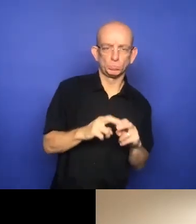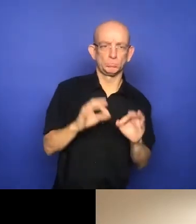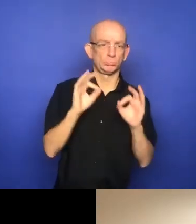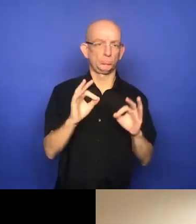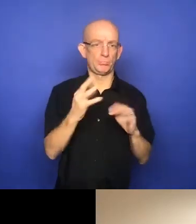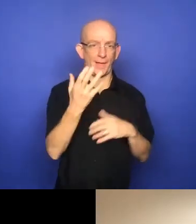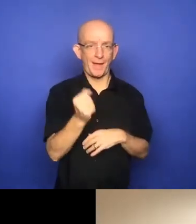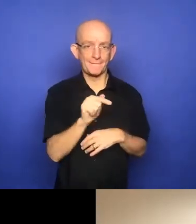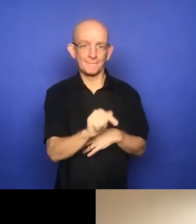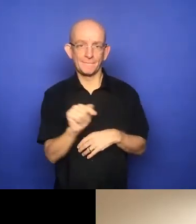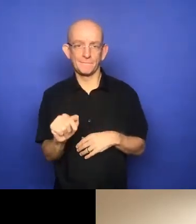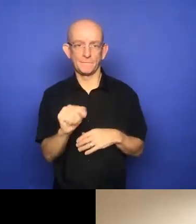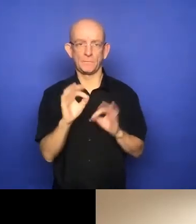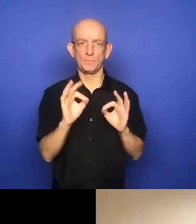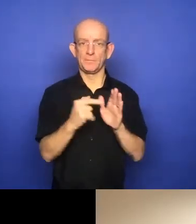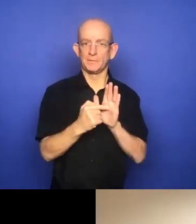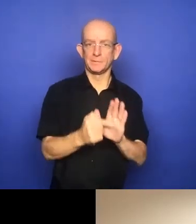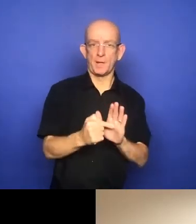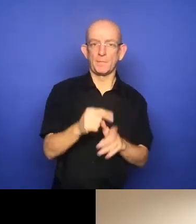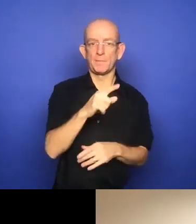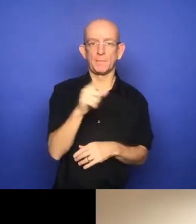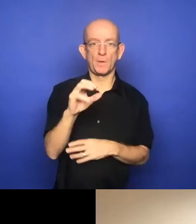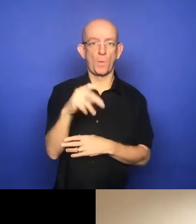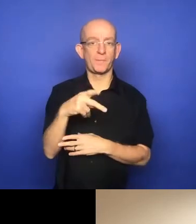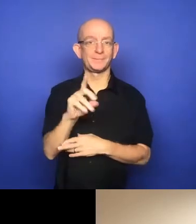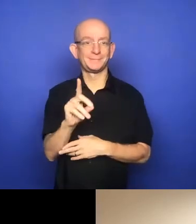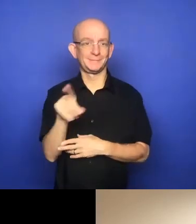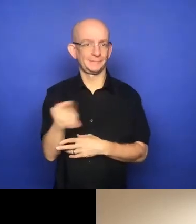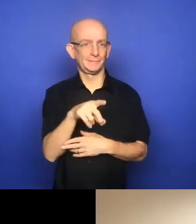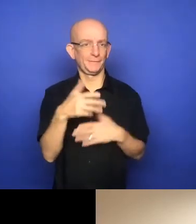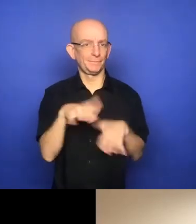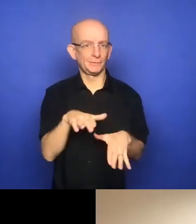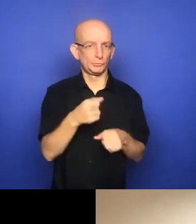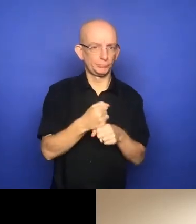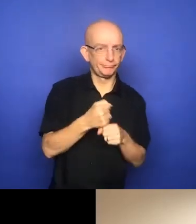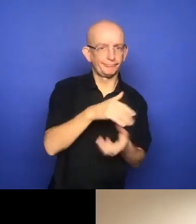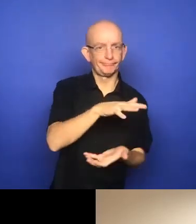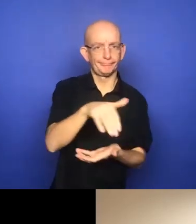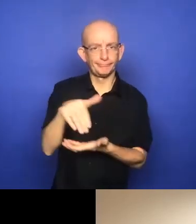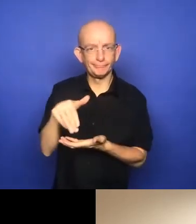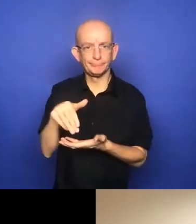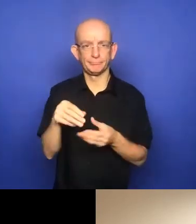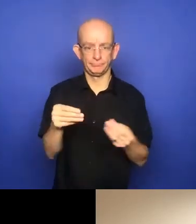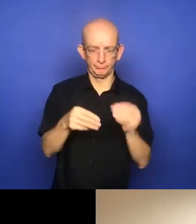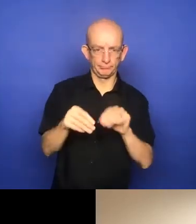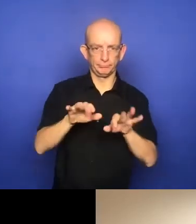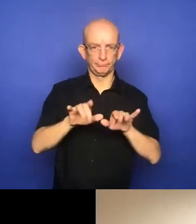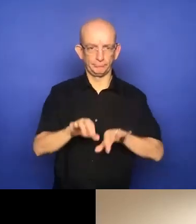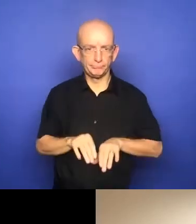, producing data, analyzing data, and even using the data that we collect. So I think the Toolkit